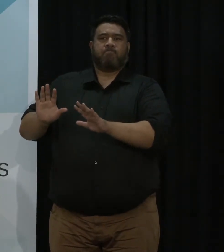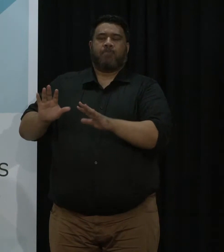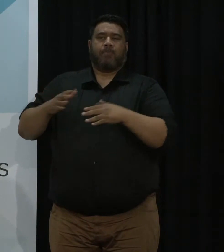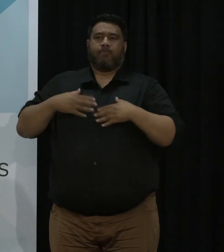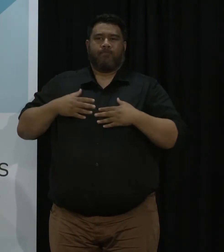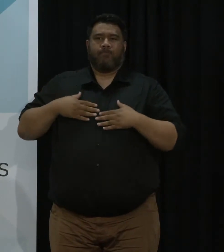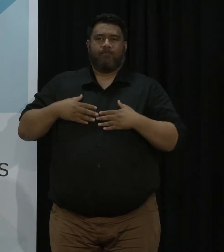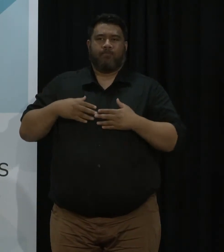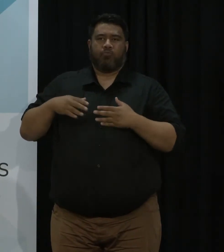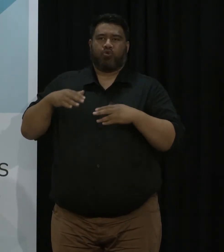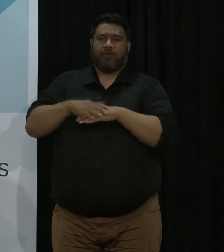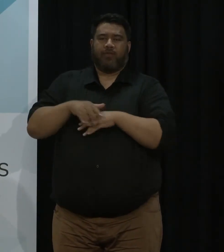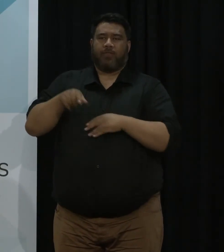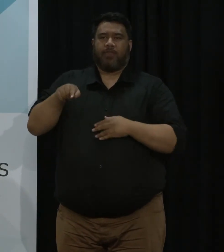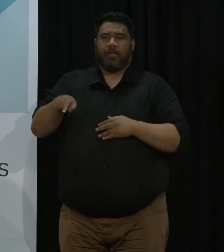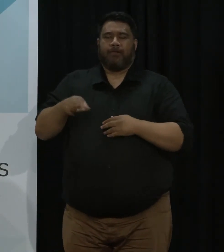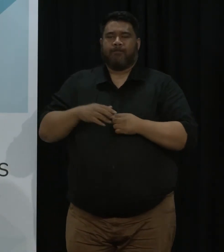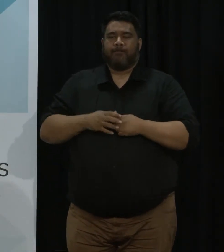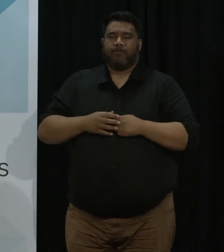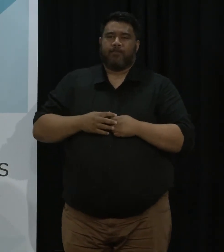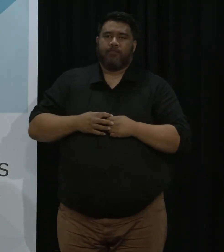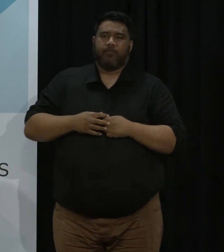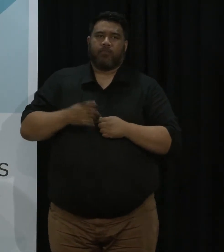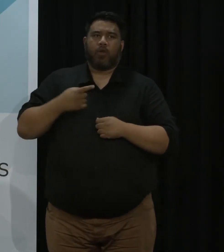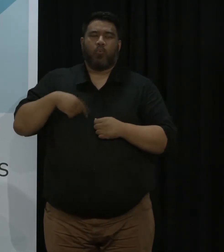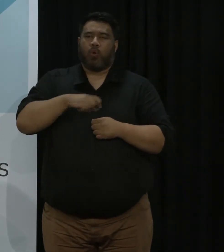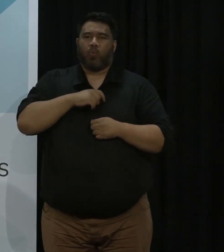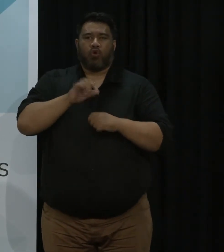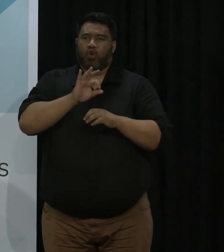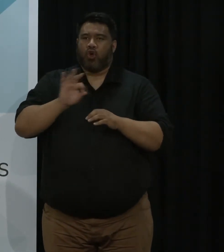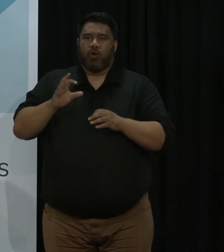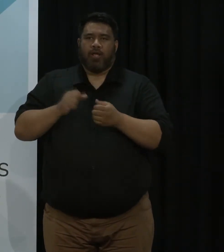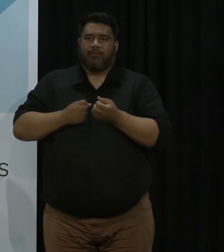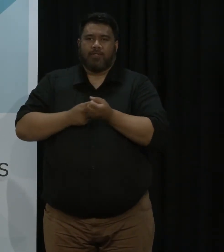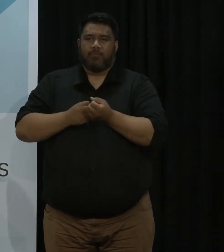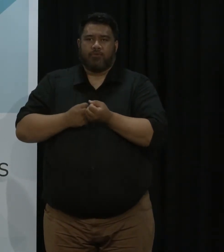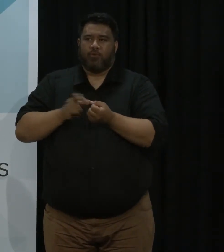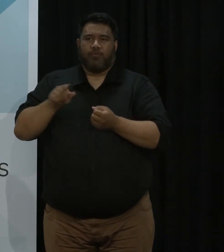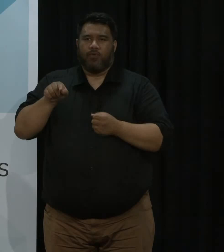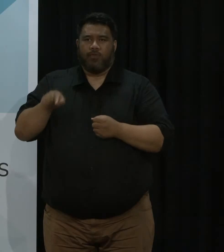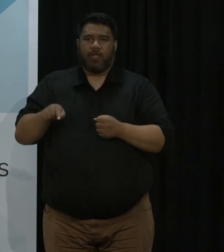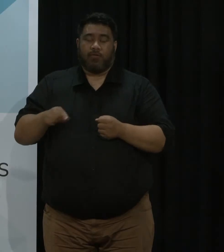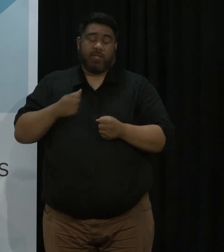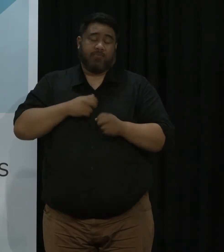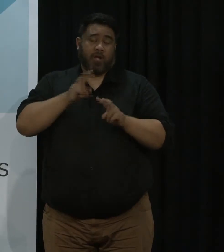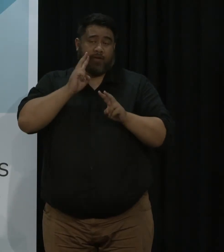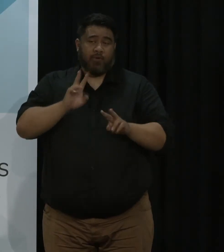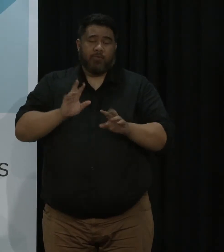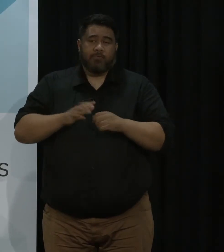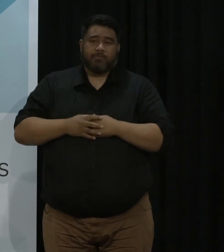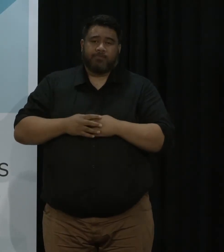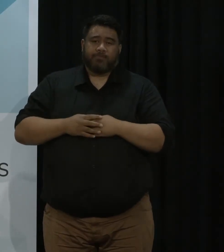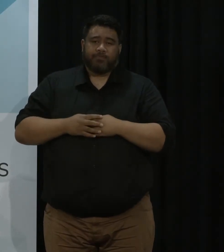is caused by the fact you have not used a certificate regime it is my view those kinds of